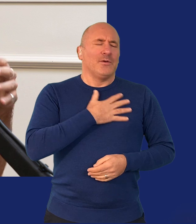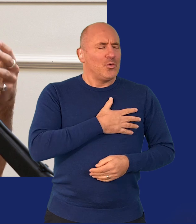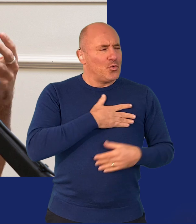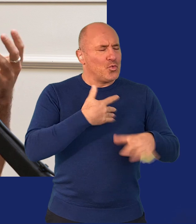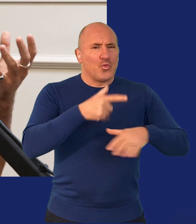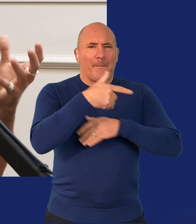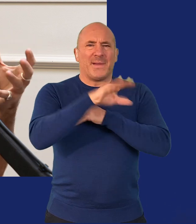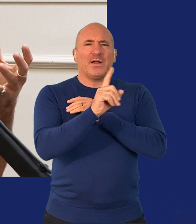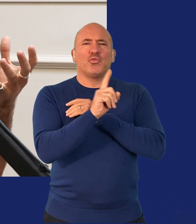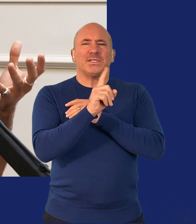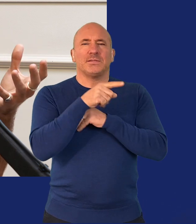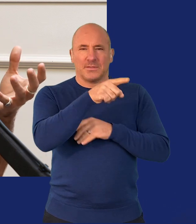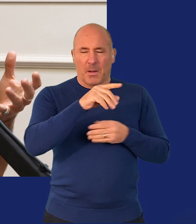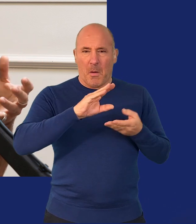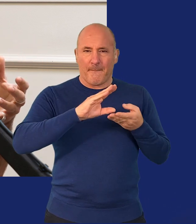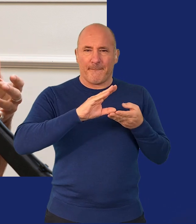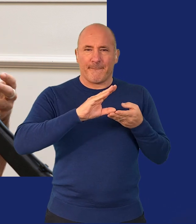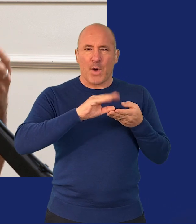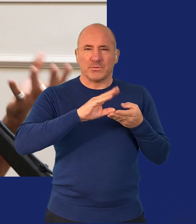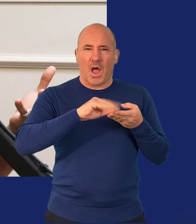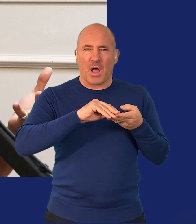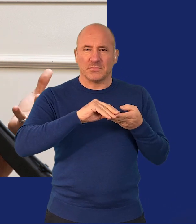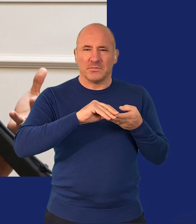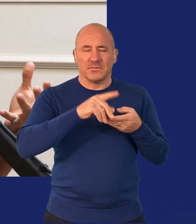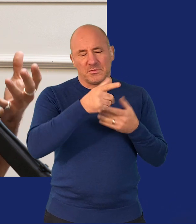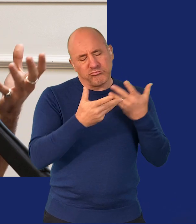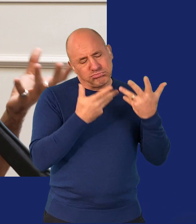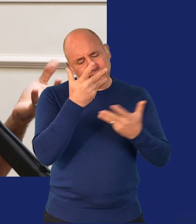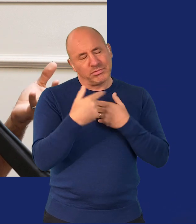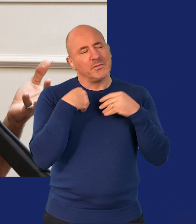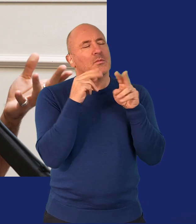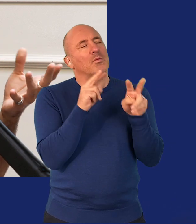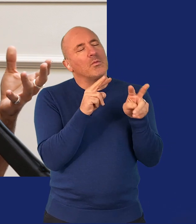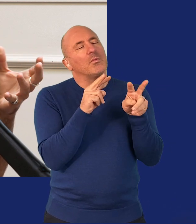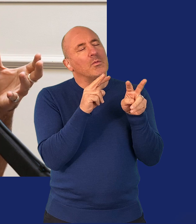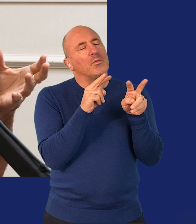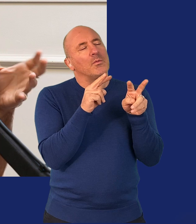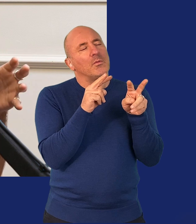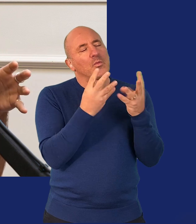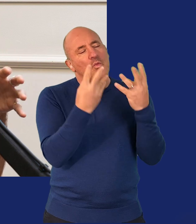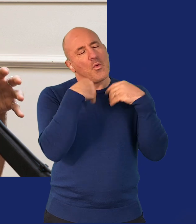really cool 'cause like, um, uh, what, like what you kind of touched on during